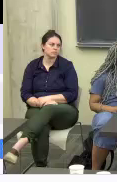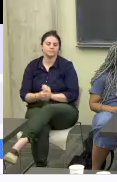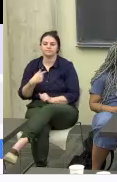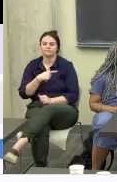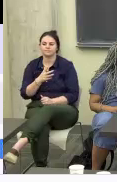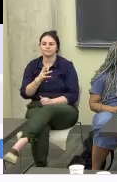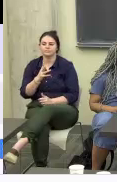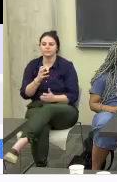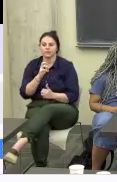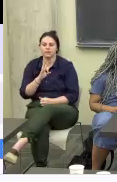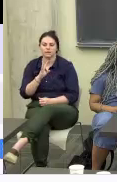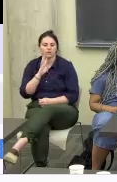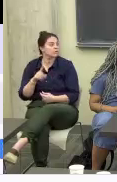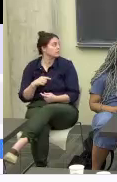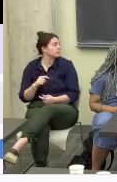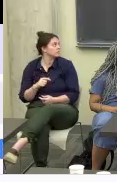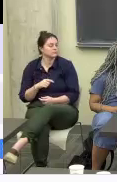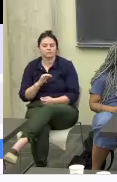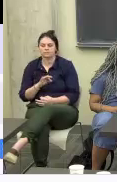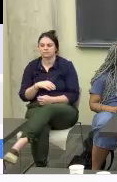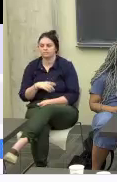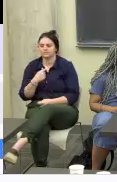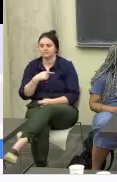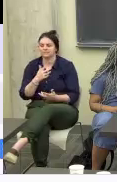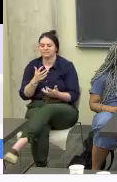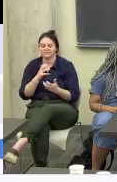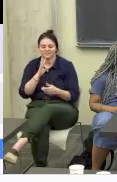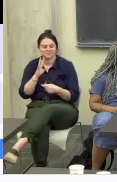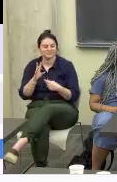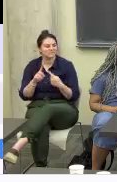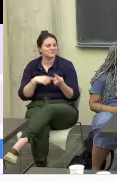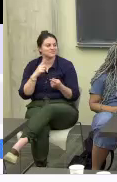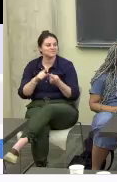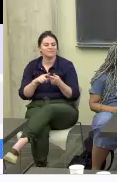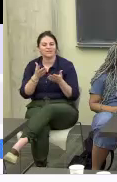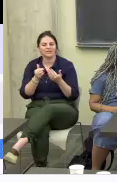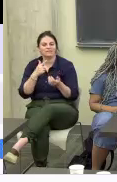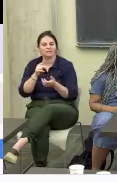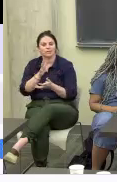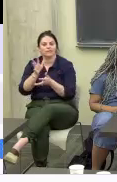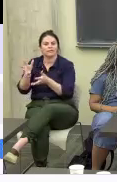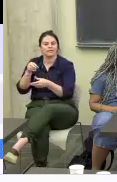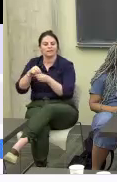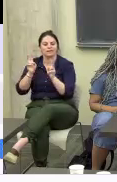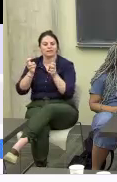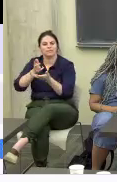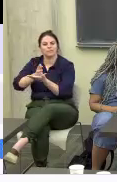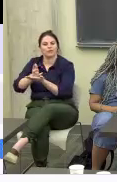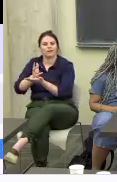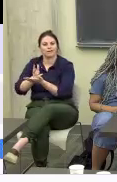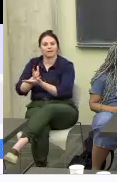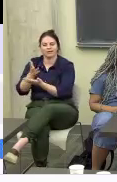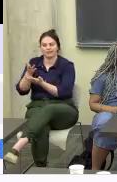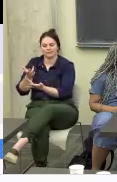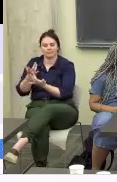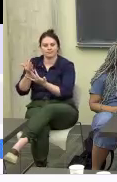And this morning we spoke about digital technology and assistive technology. And the conversation was